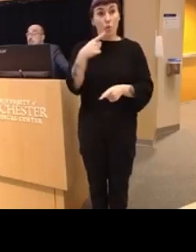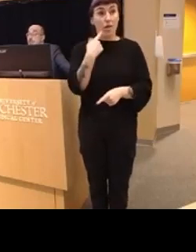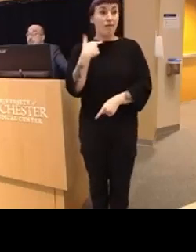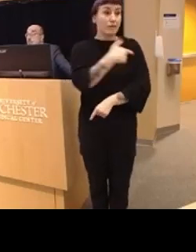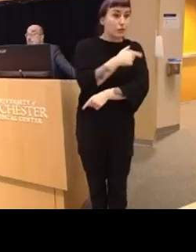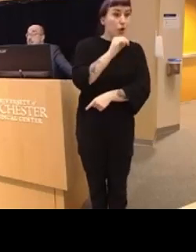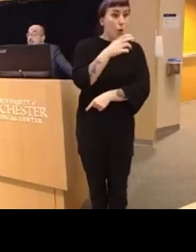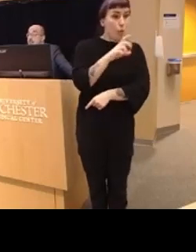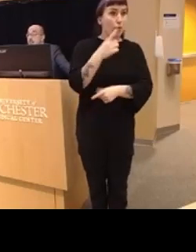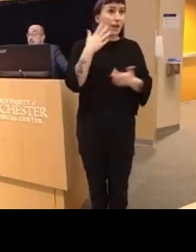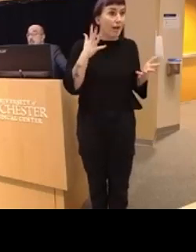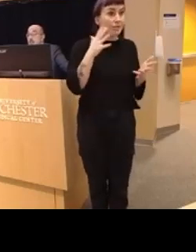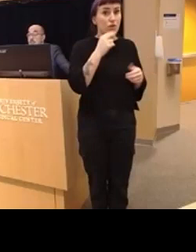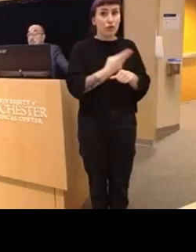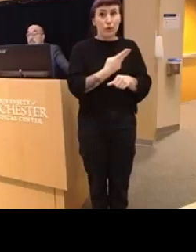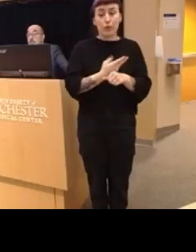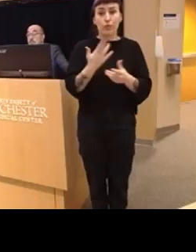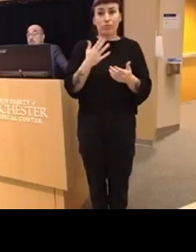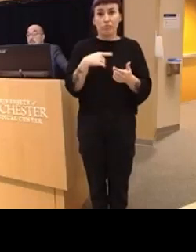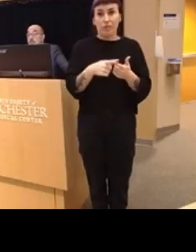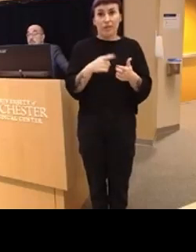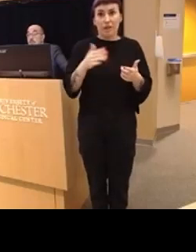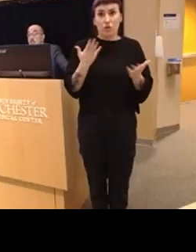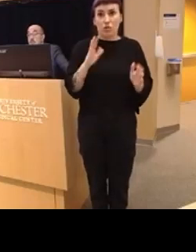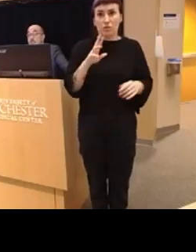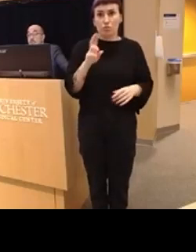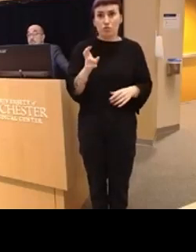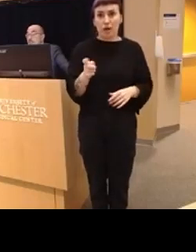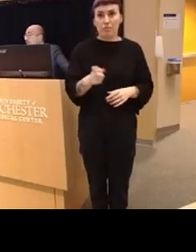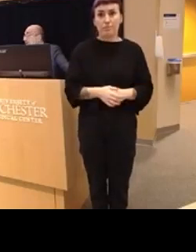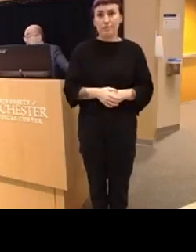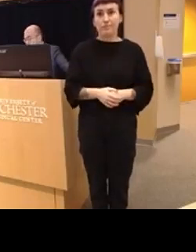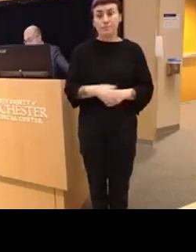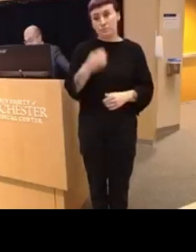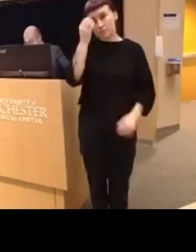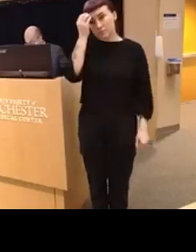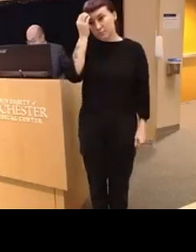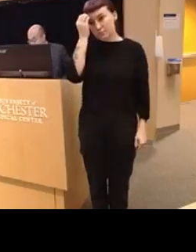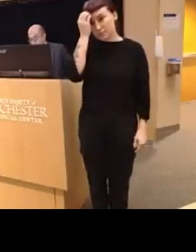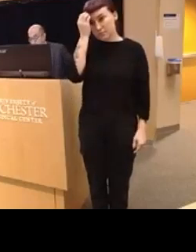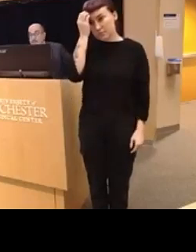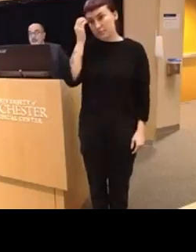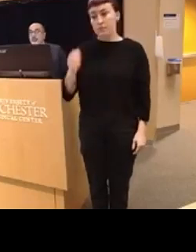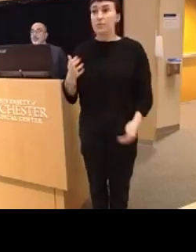opioid in toolbox and that's all you're going to end up prescribe you than any other question